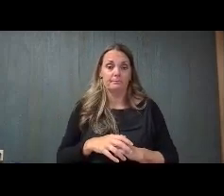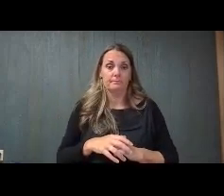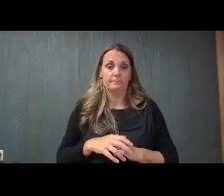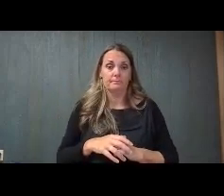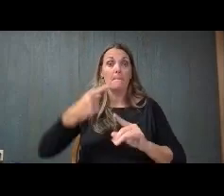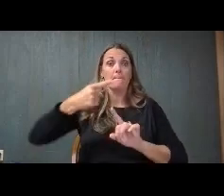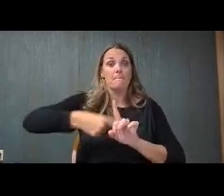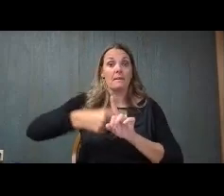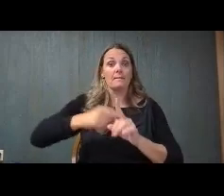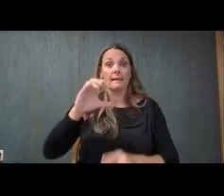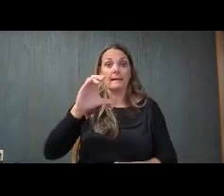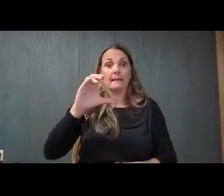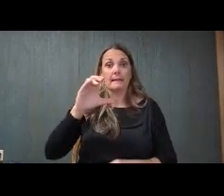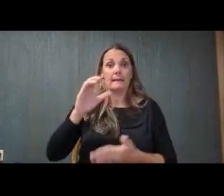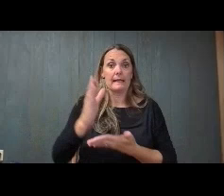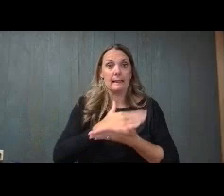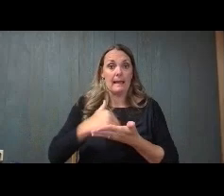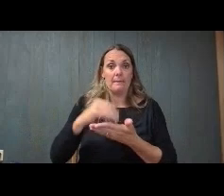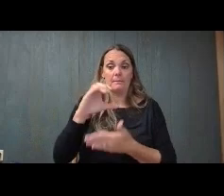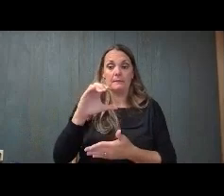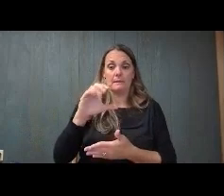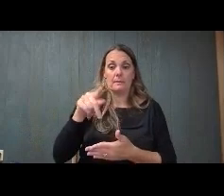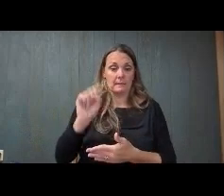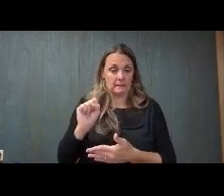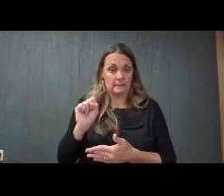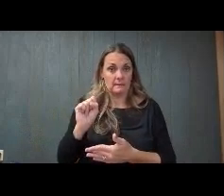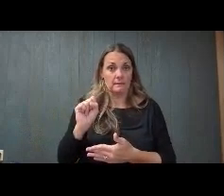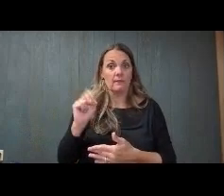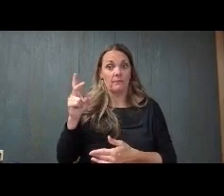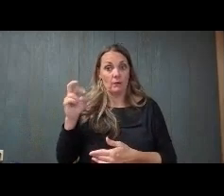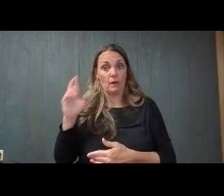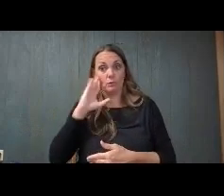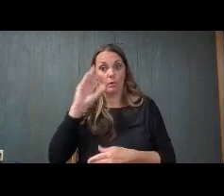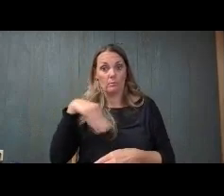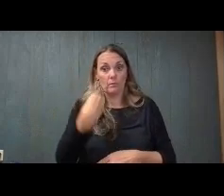Reimbursement forms, which will be provided by the IRS, must be submitted